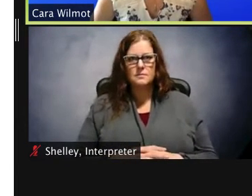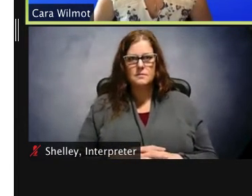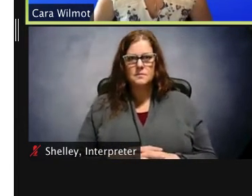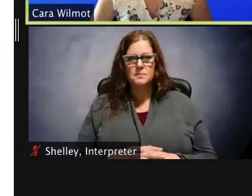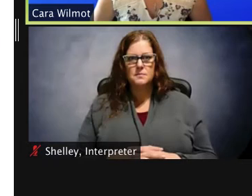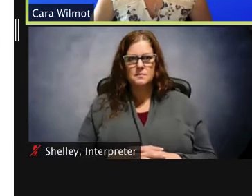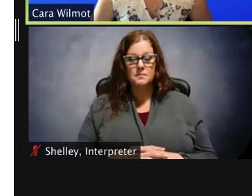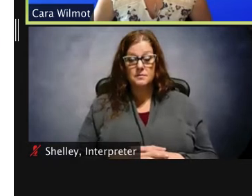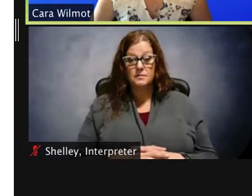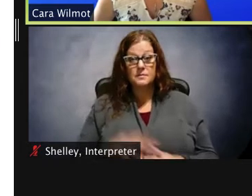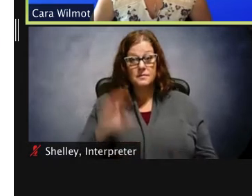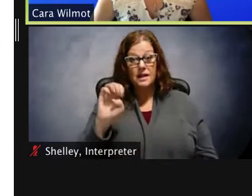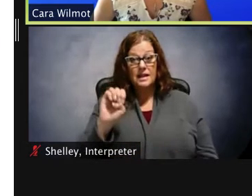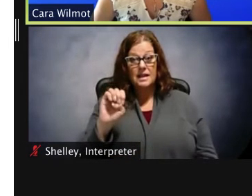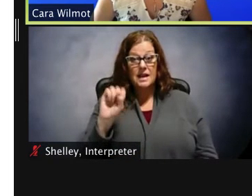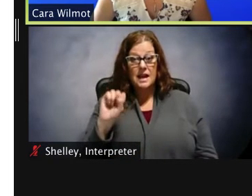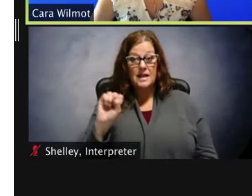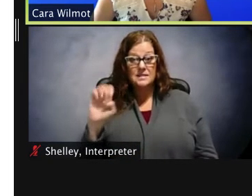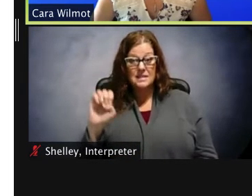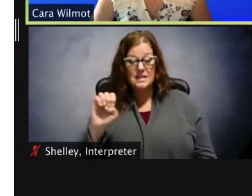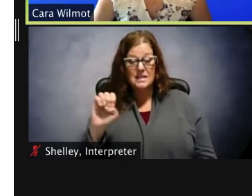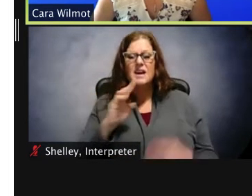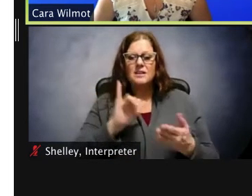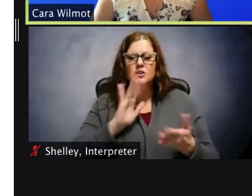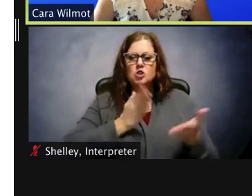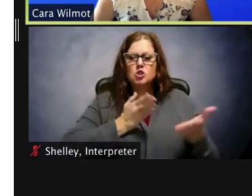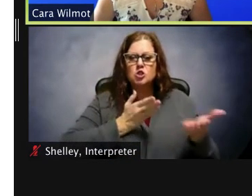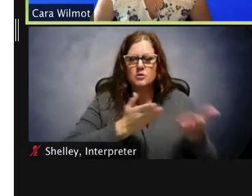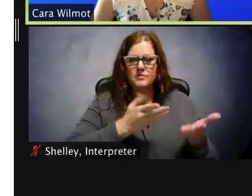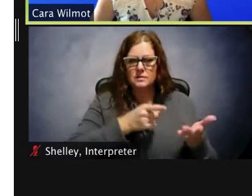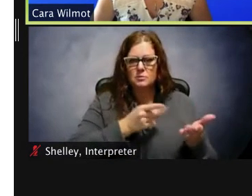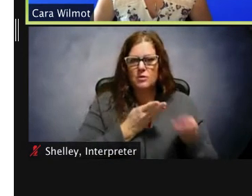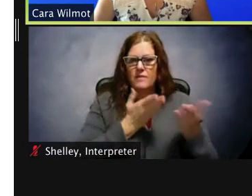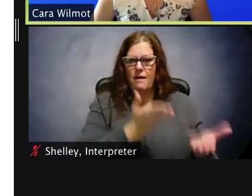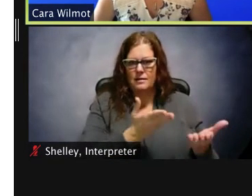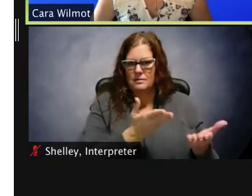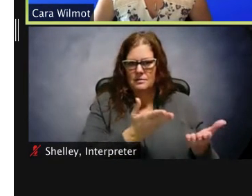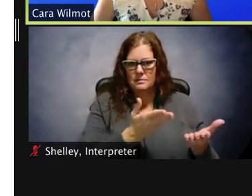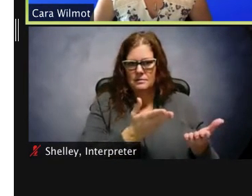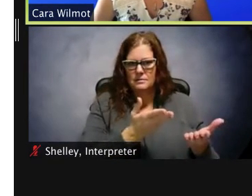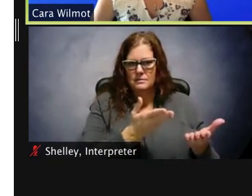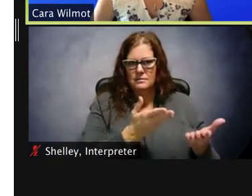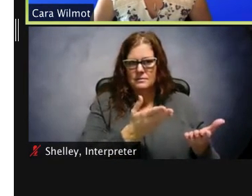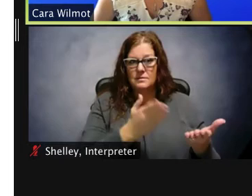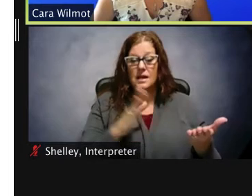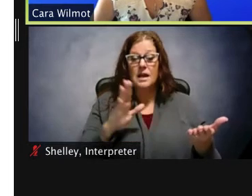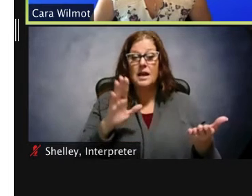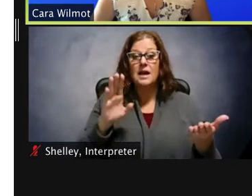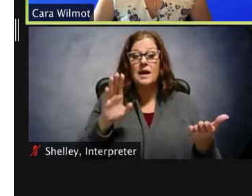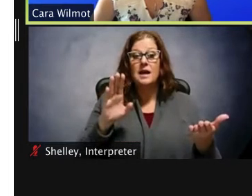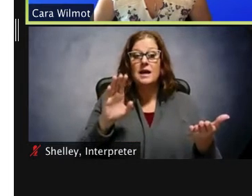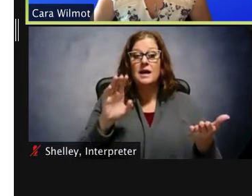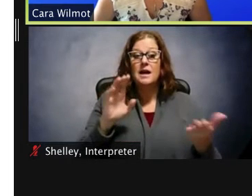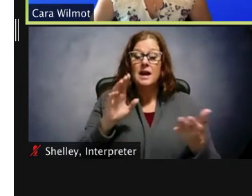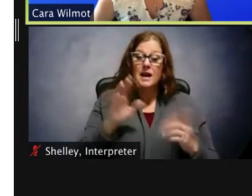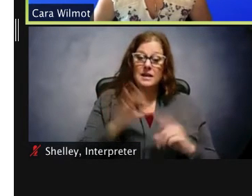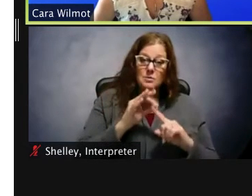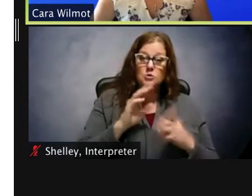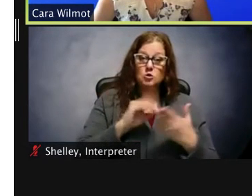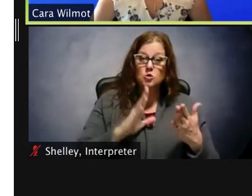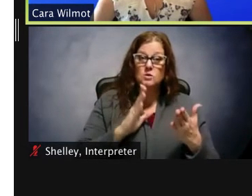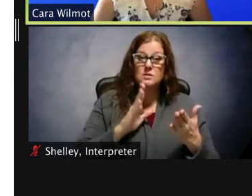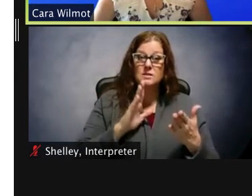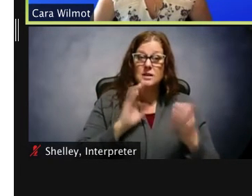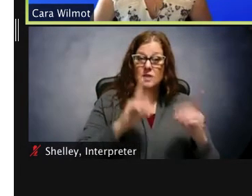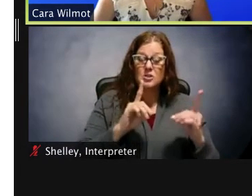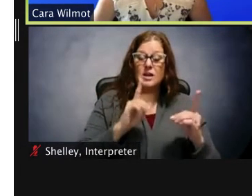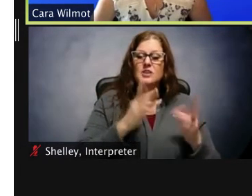ESE is a service. Exceptional Student Education is a service, not a place. A teacher of